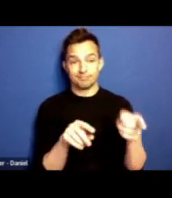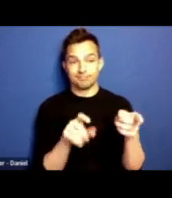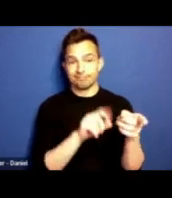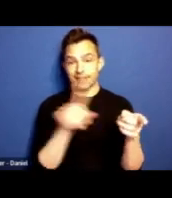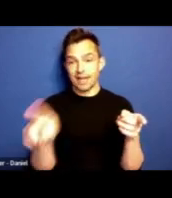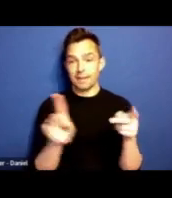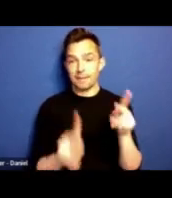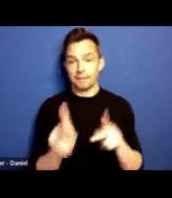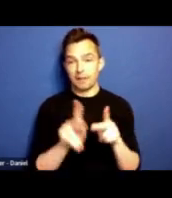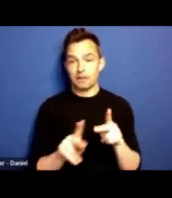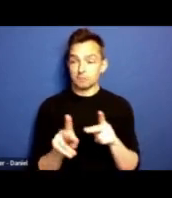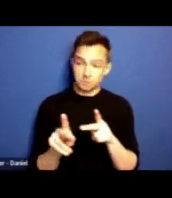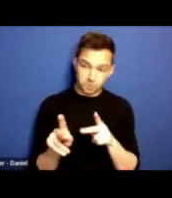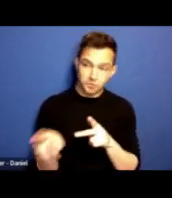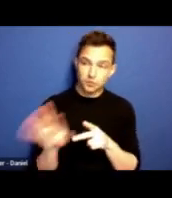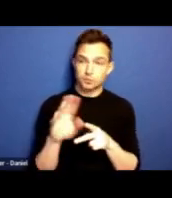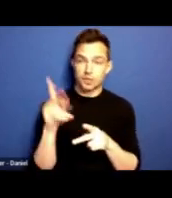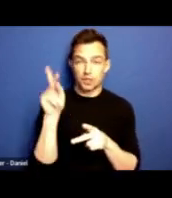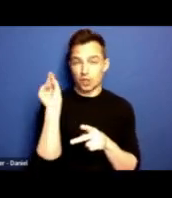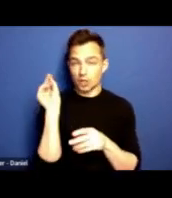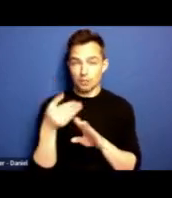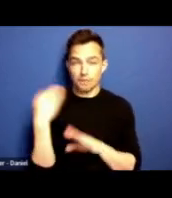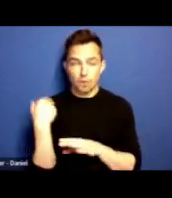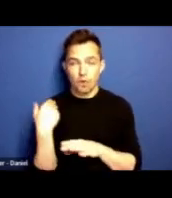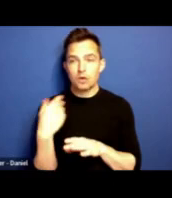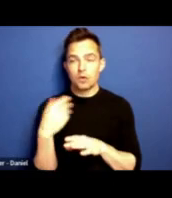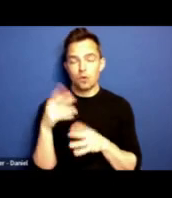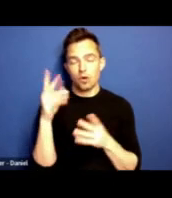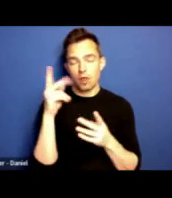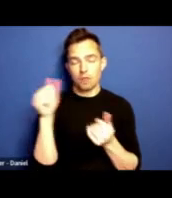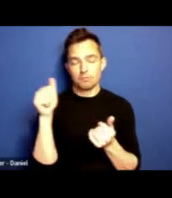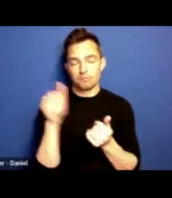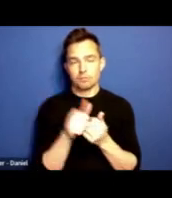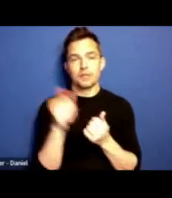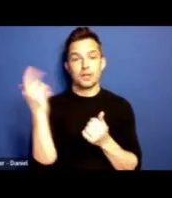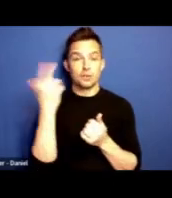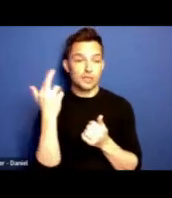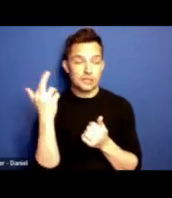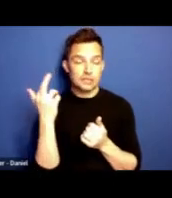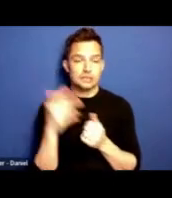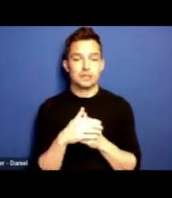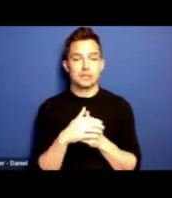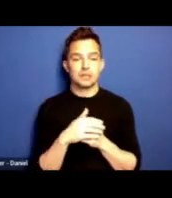simply if they've been knocked out, or lost consciousness as a result of any injuries that